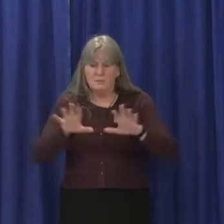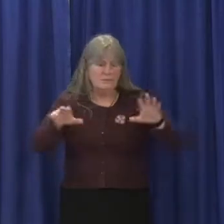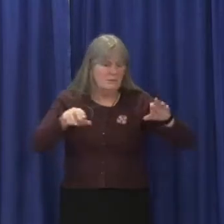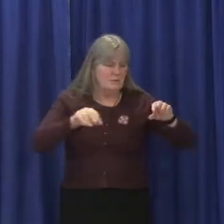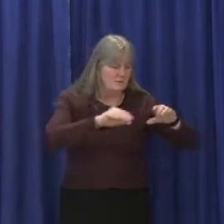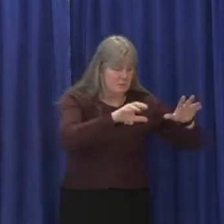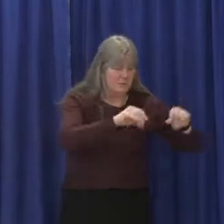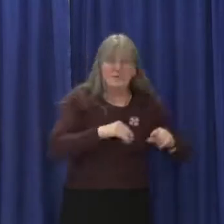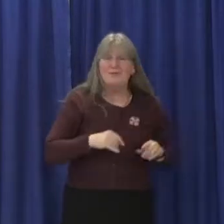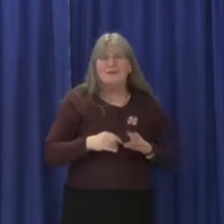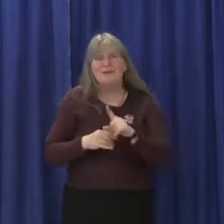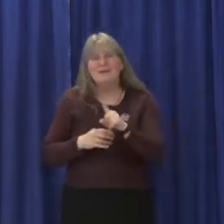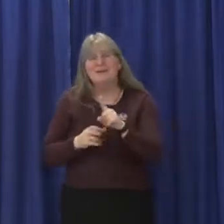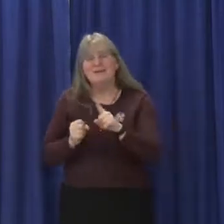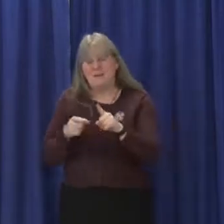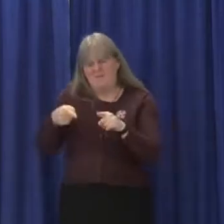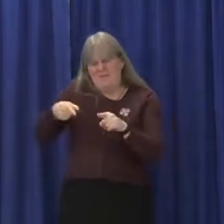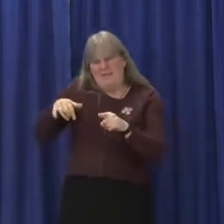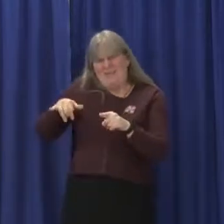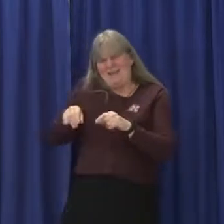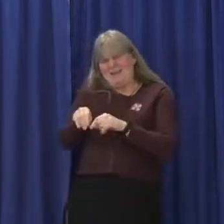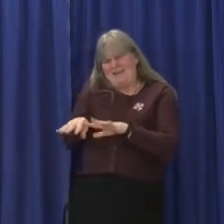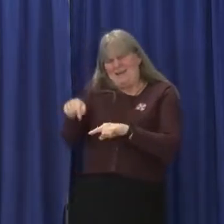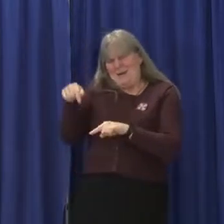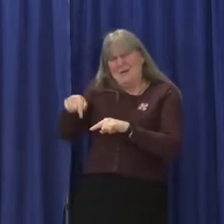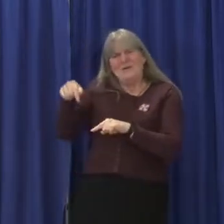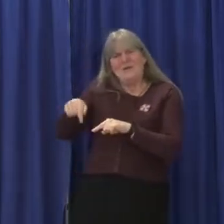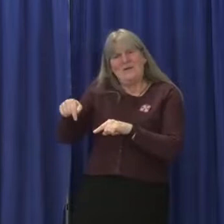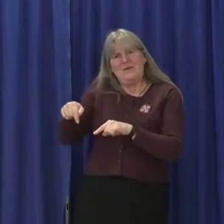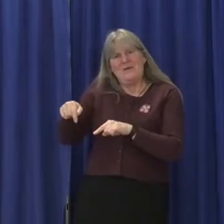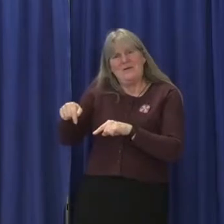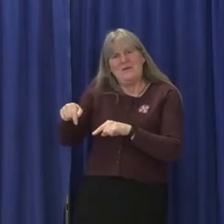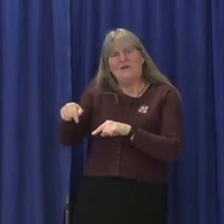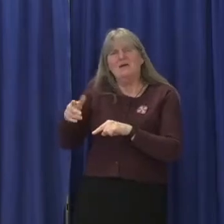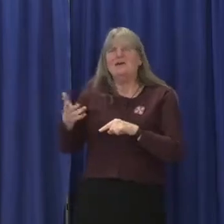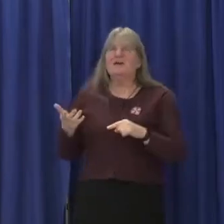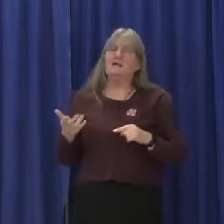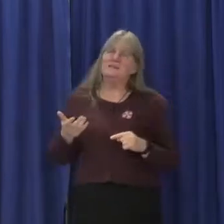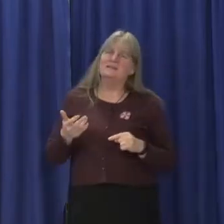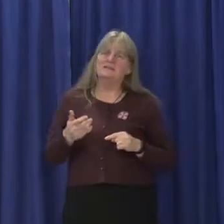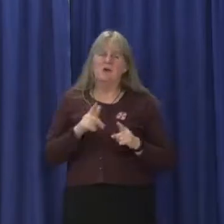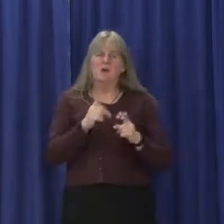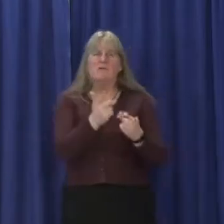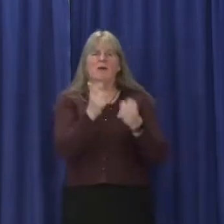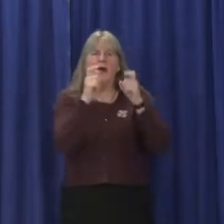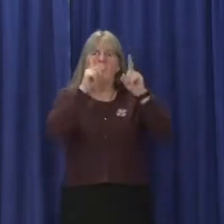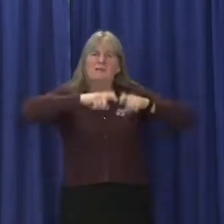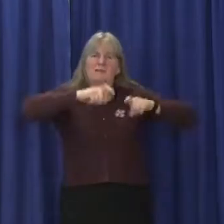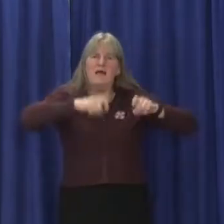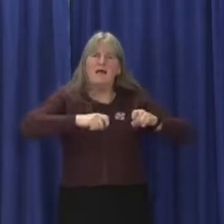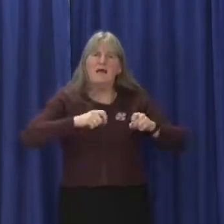And as we keep on having questions about-- about active-- or rapid testing and active cases, we really try to